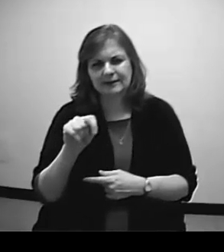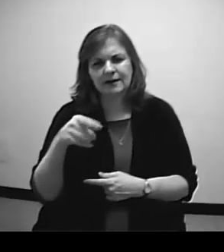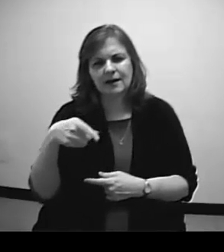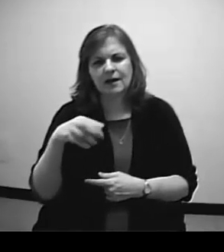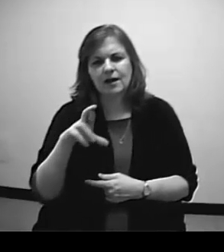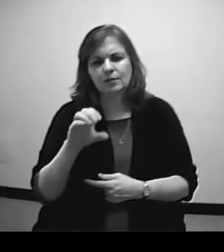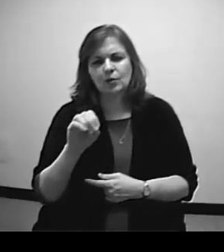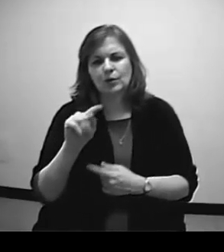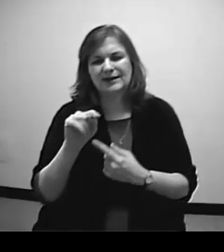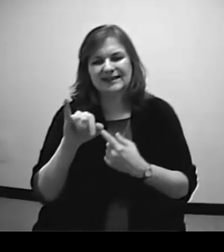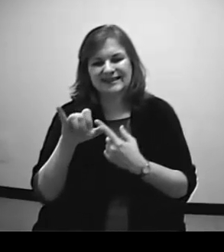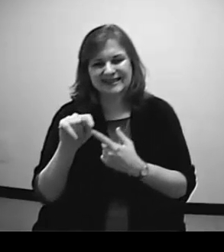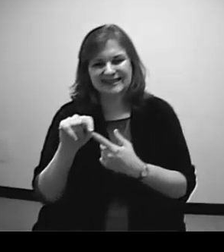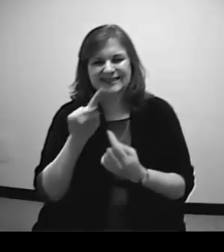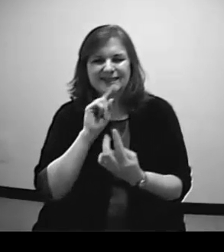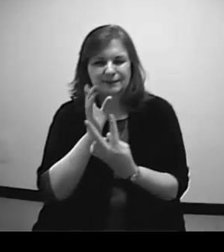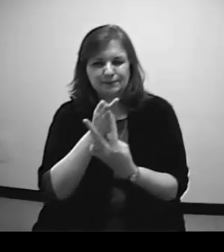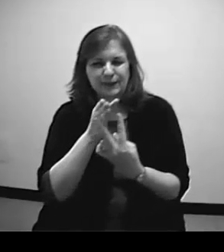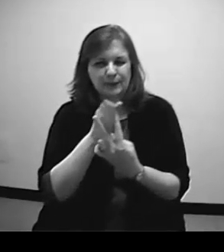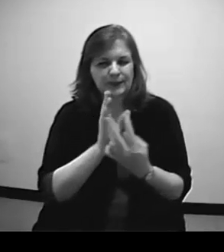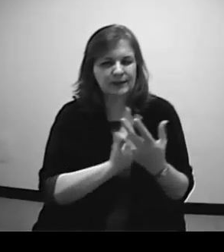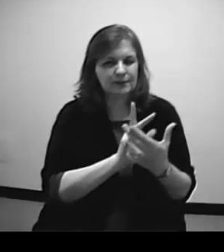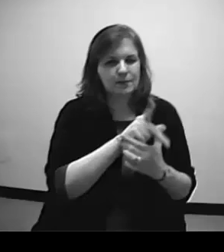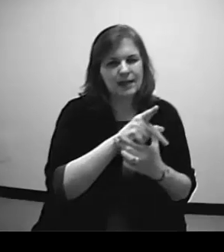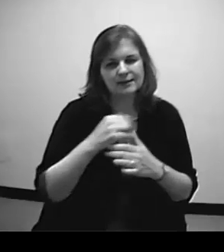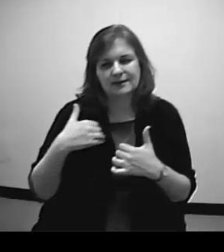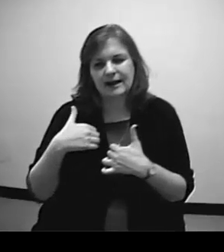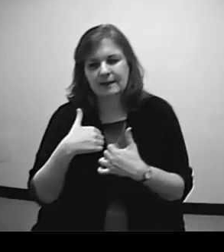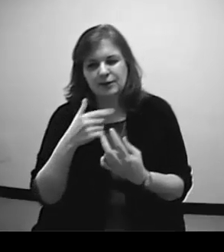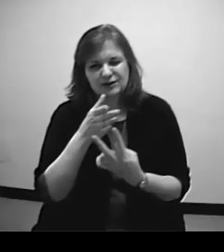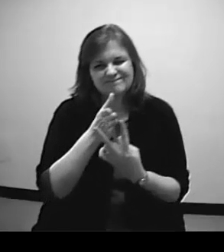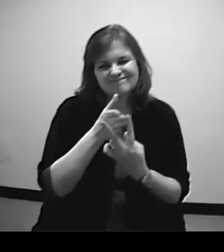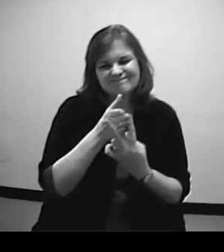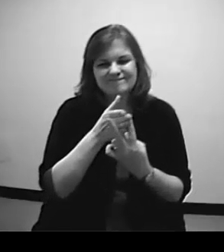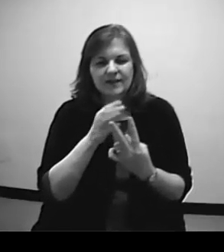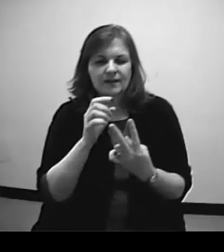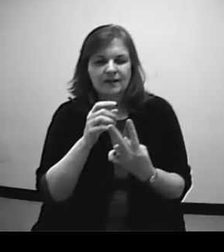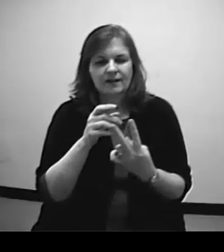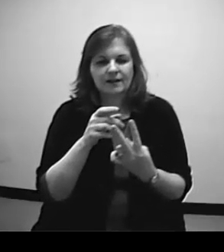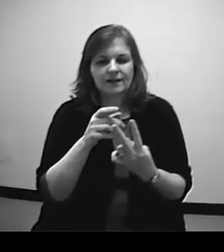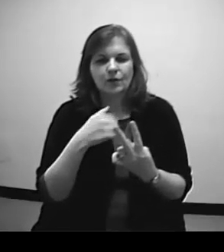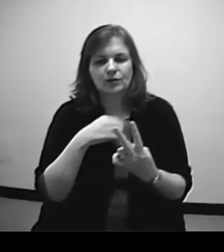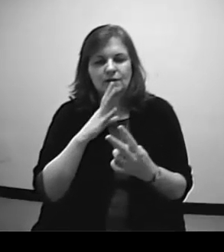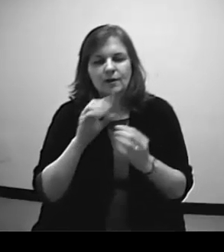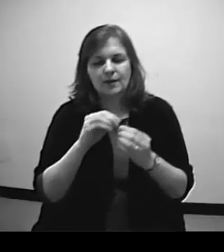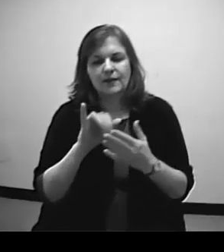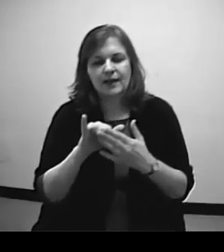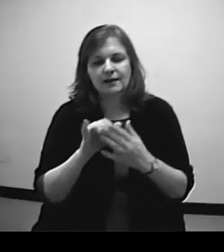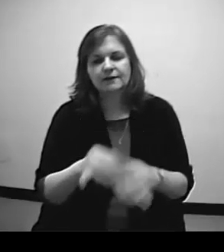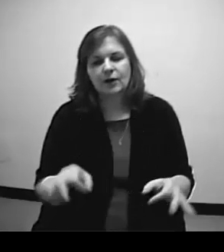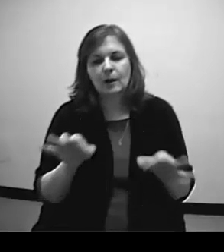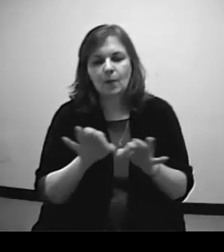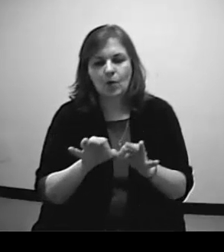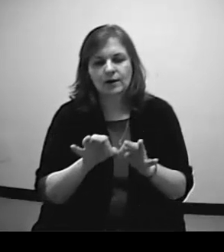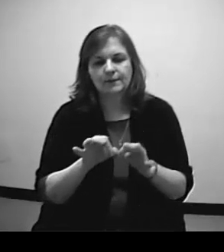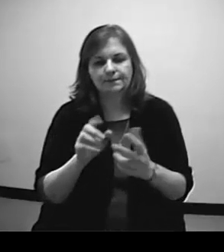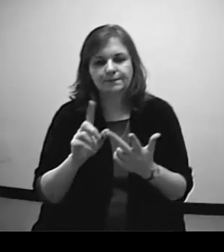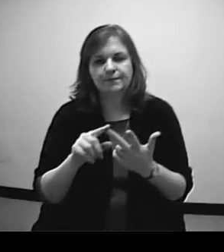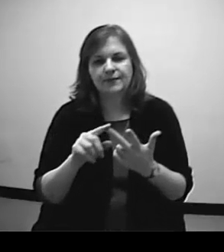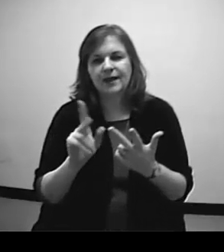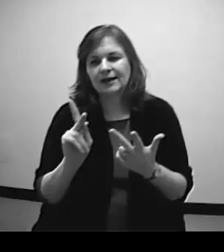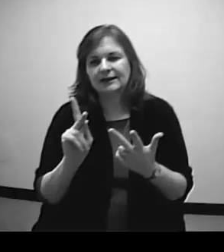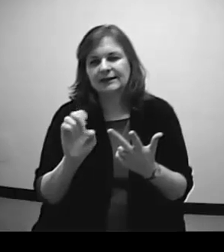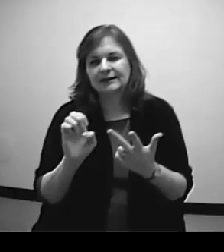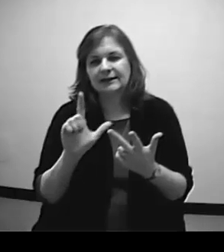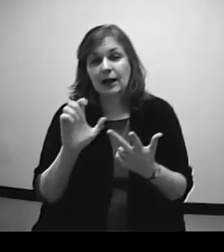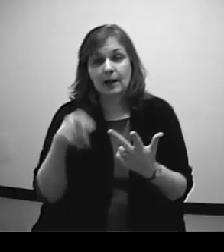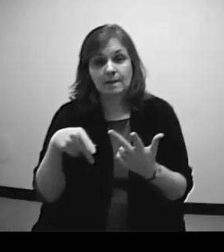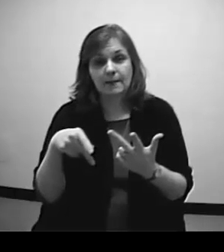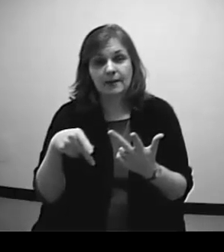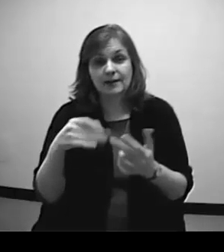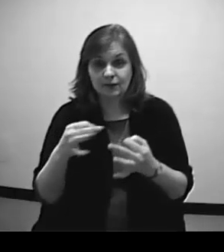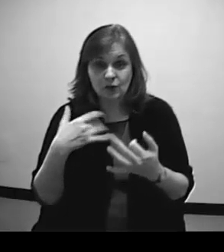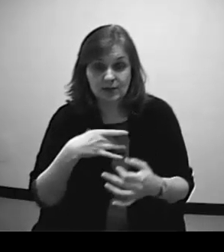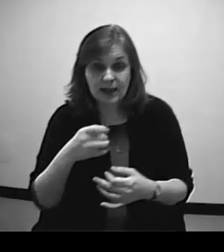Protists are an in between category of organisms that will look at an evolution -- This is kelp [3rd from left]